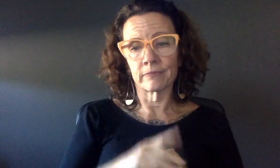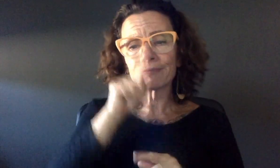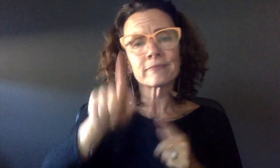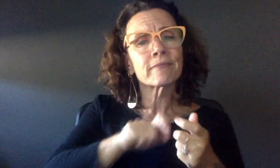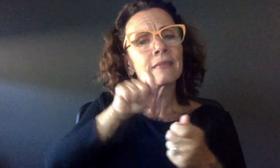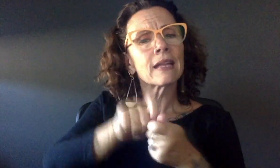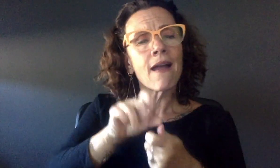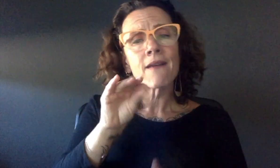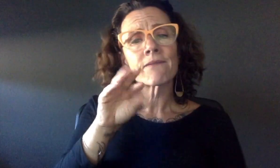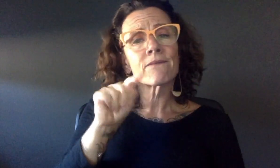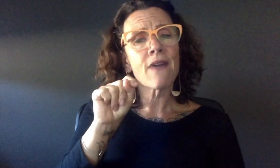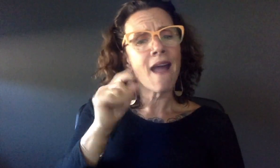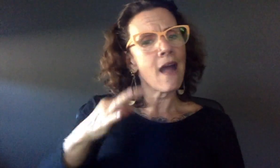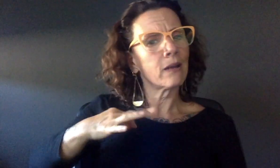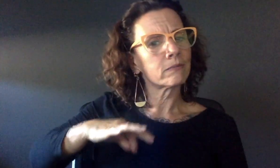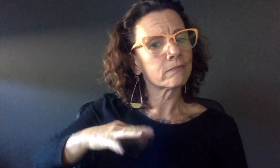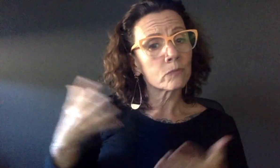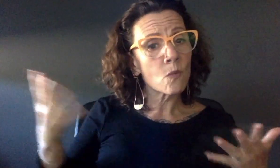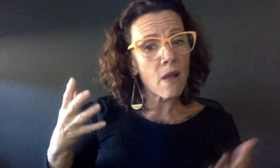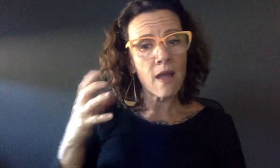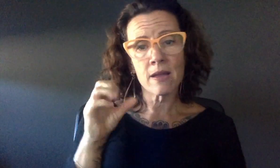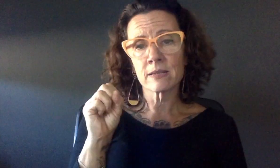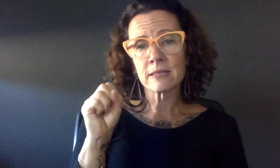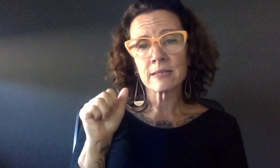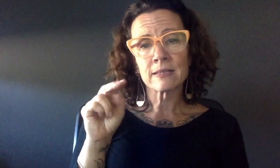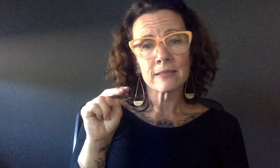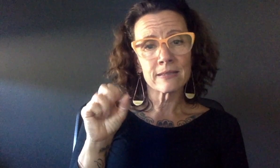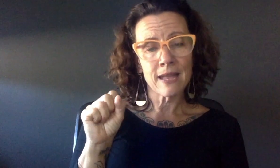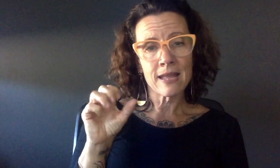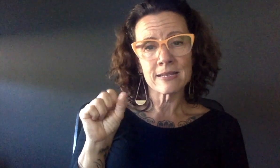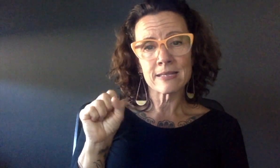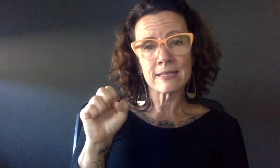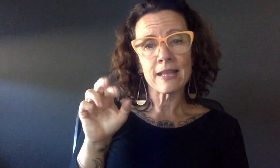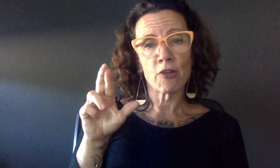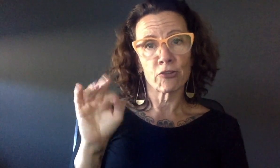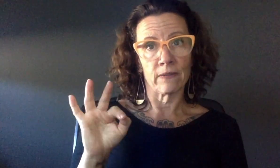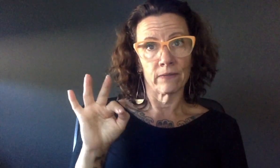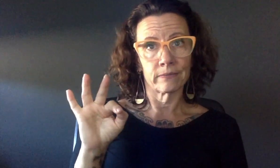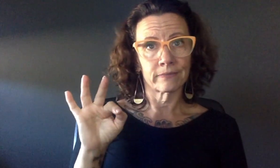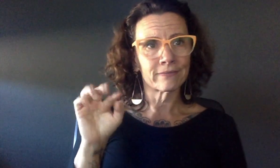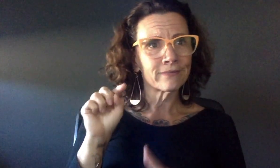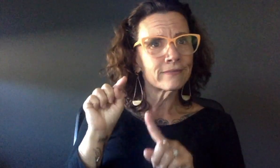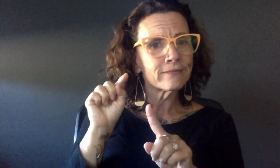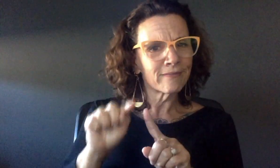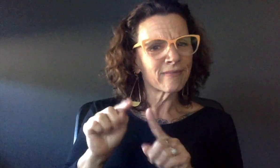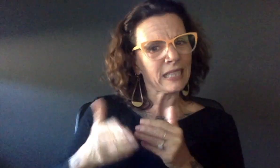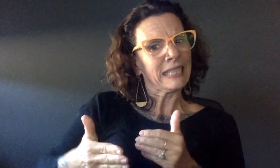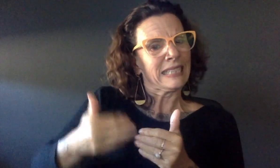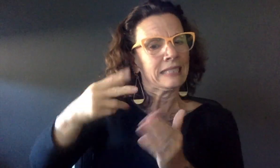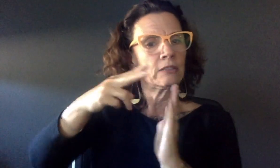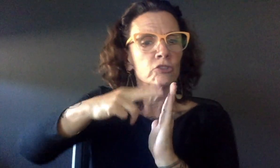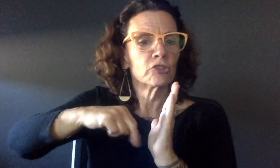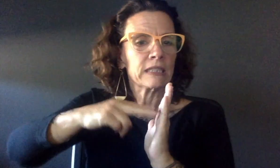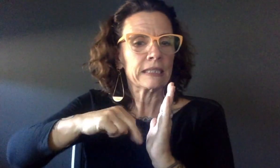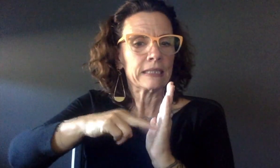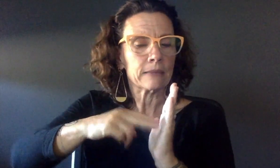Use a “sans serif” font for readability.